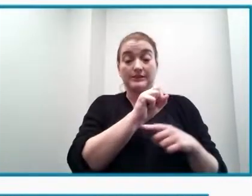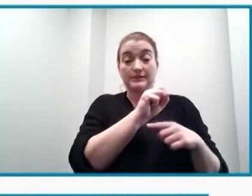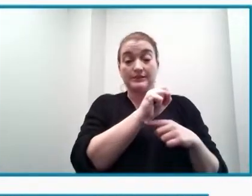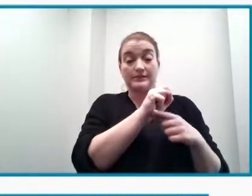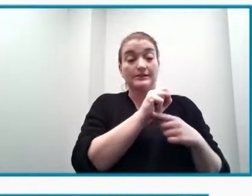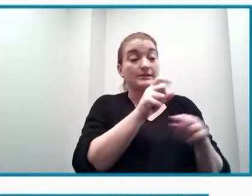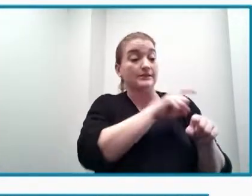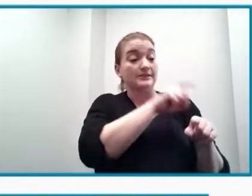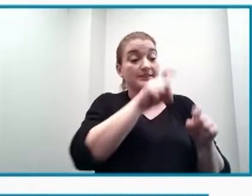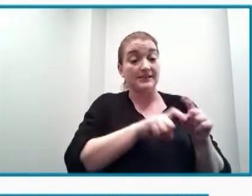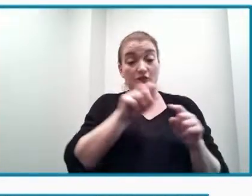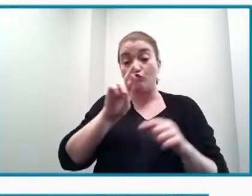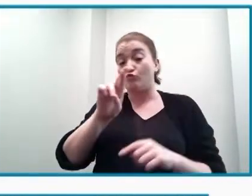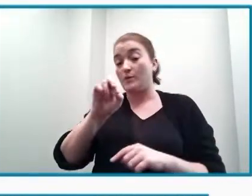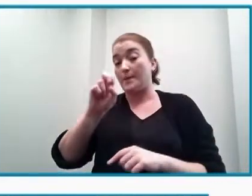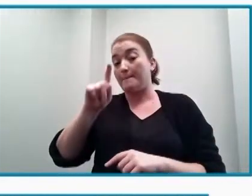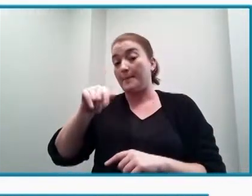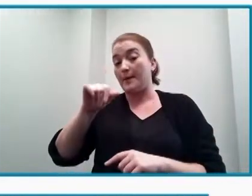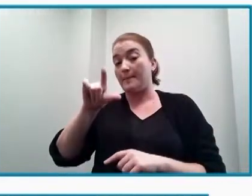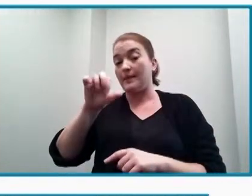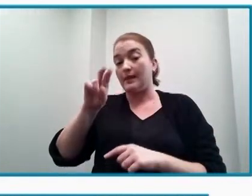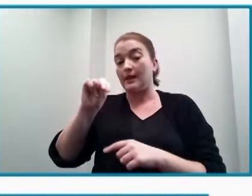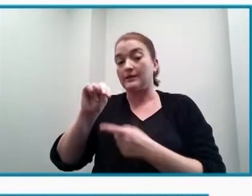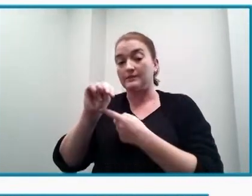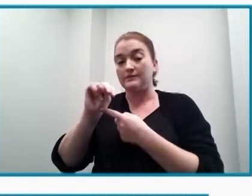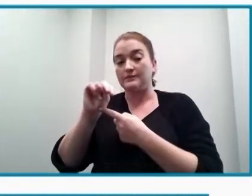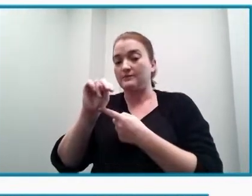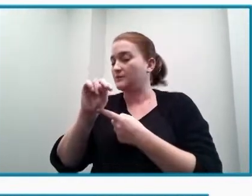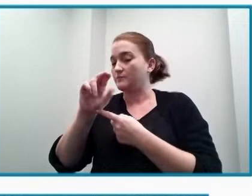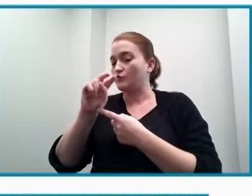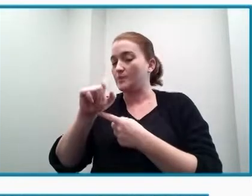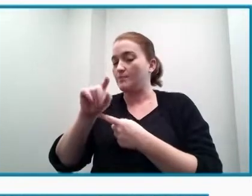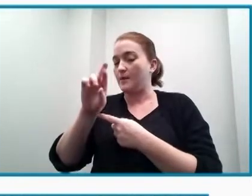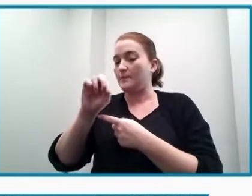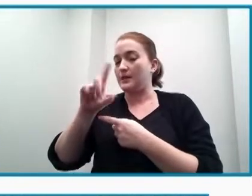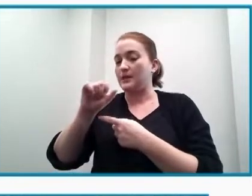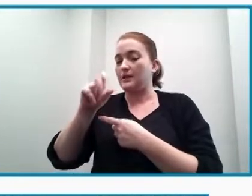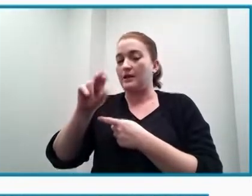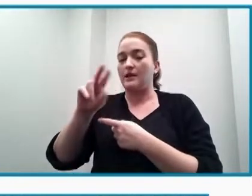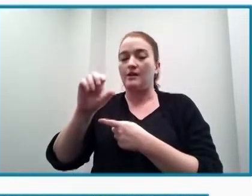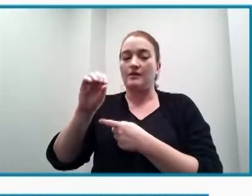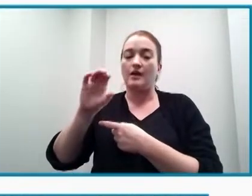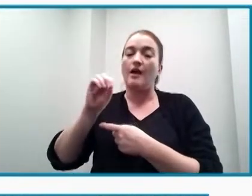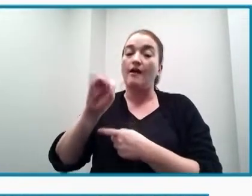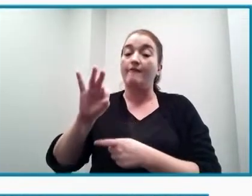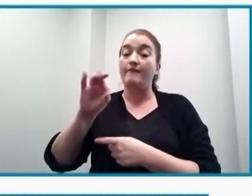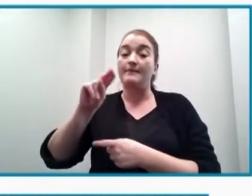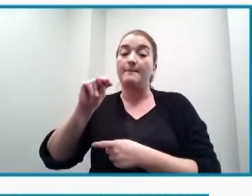and the Federated States of Micronesia. They amplify their voices through civic engagement in the fight for economic and